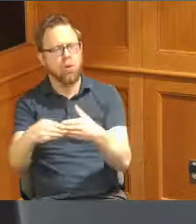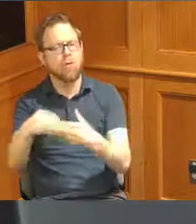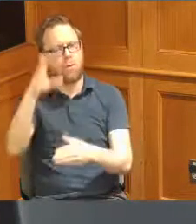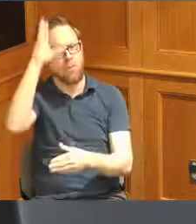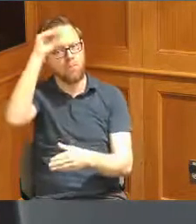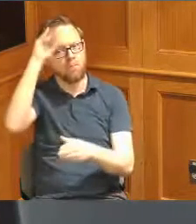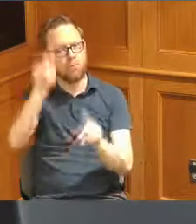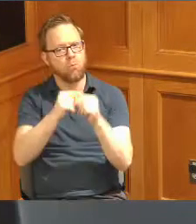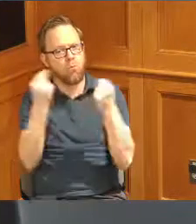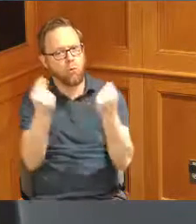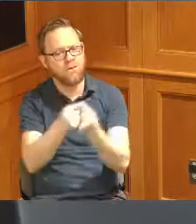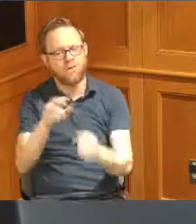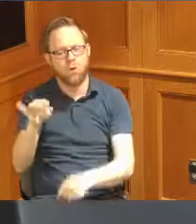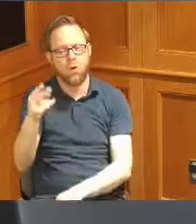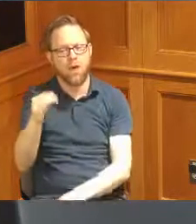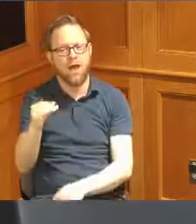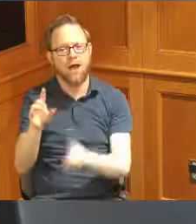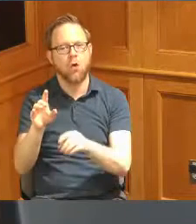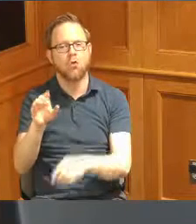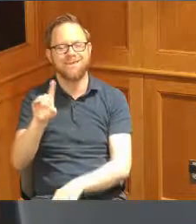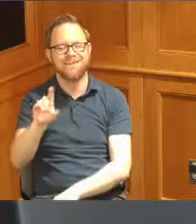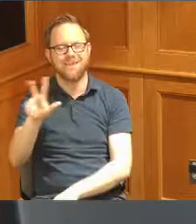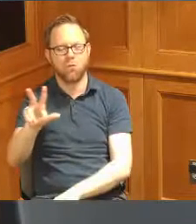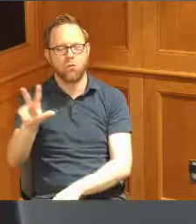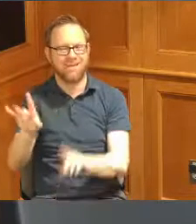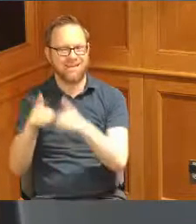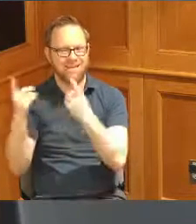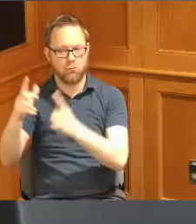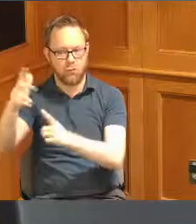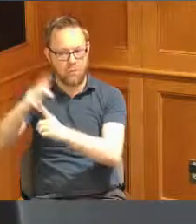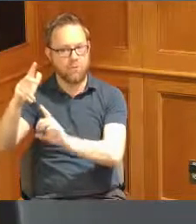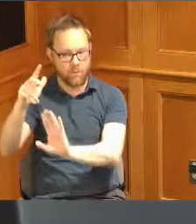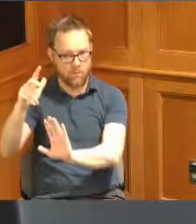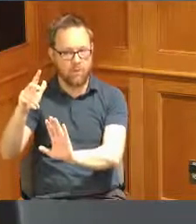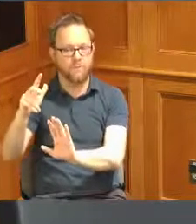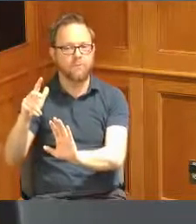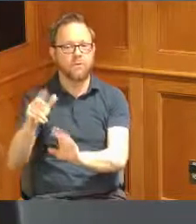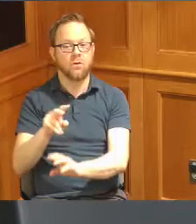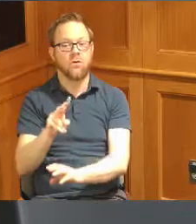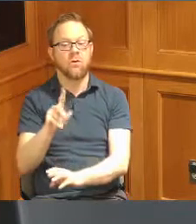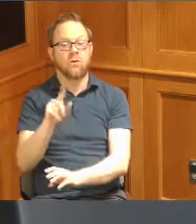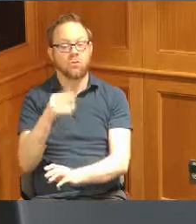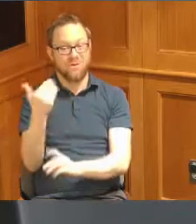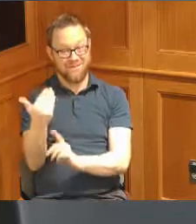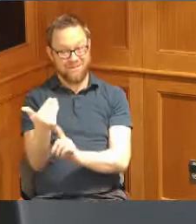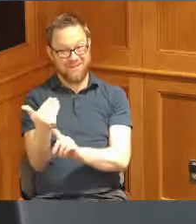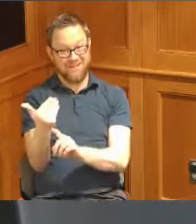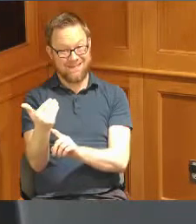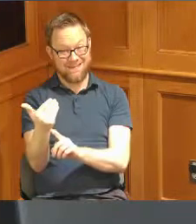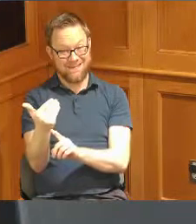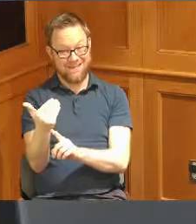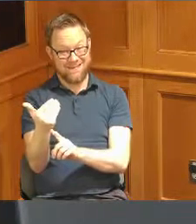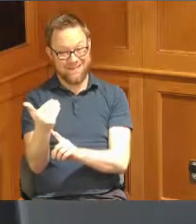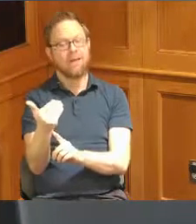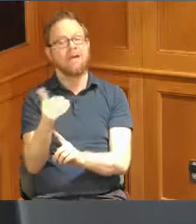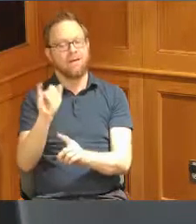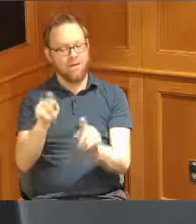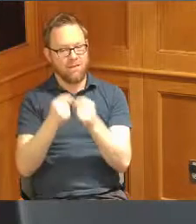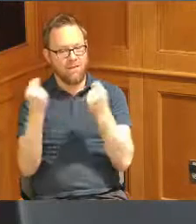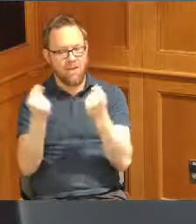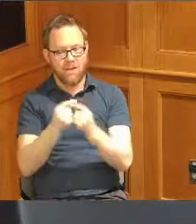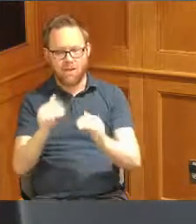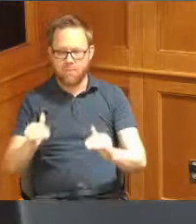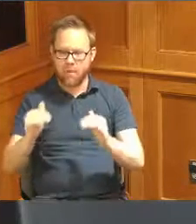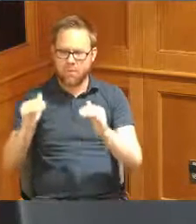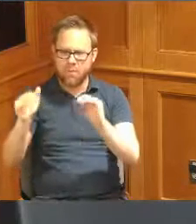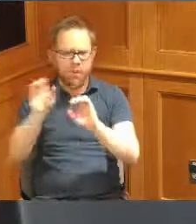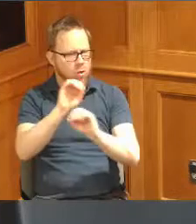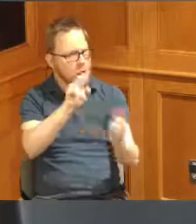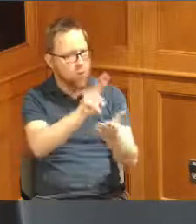to an Ohio D3 District Championship the 2020 2015 Cavaliers went on undefeated winning the greater